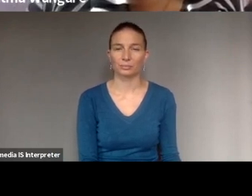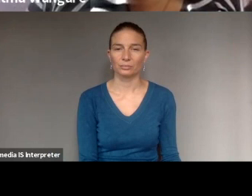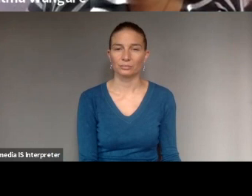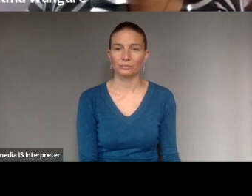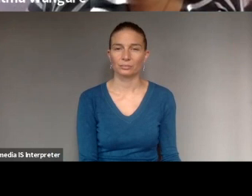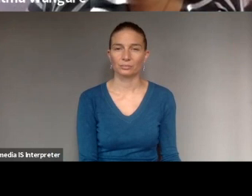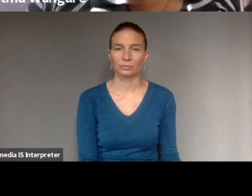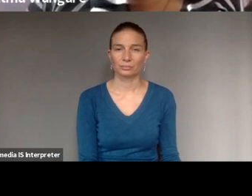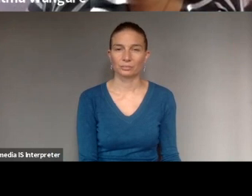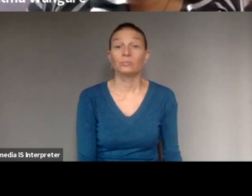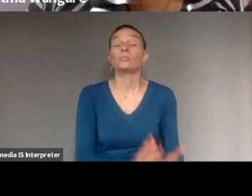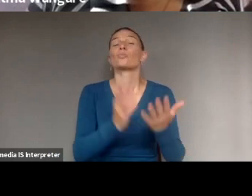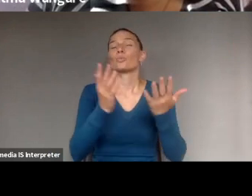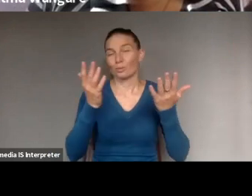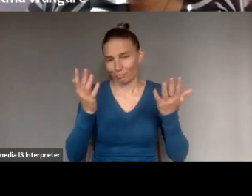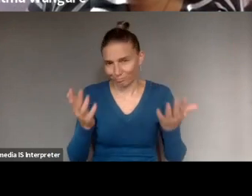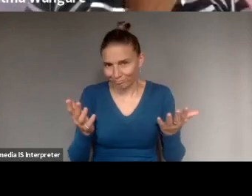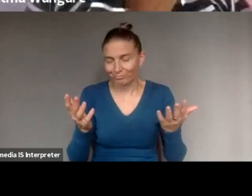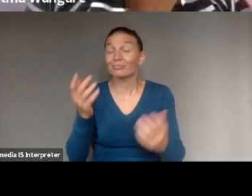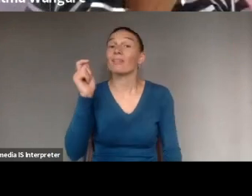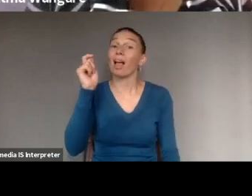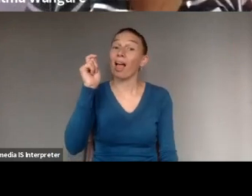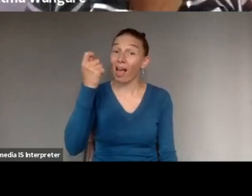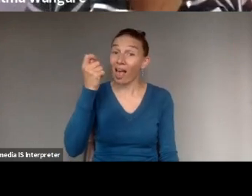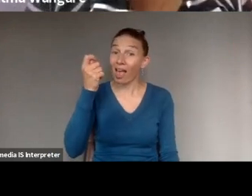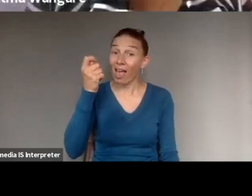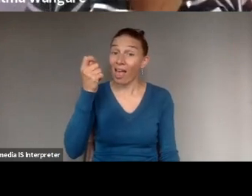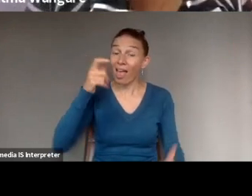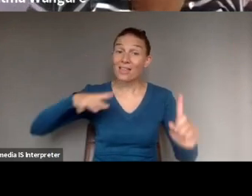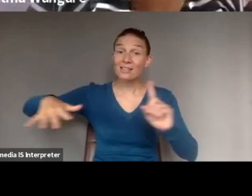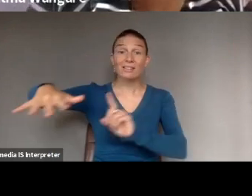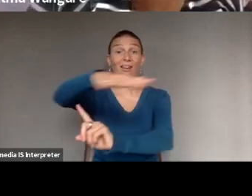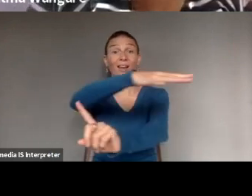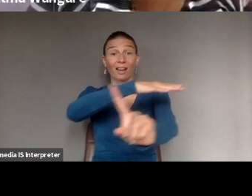So looking at the Kenyan context, Kenya looking at pre-COVID-19.